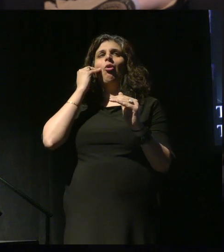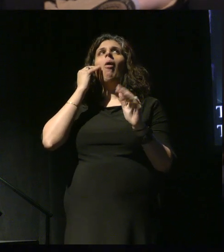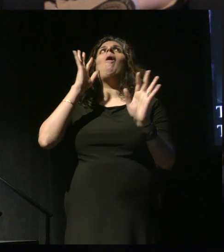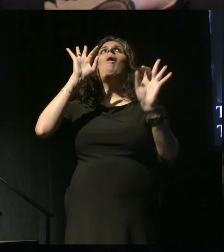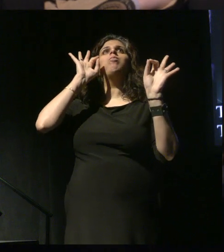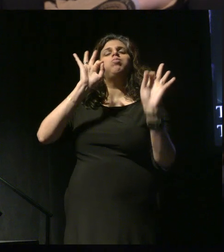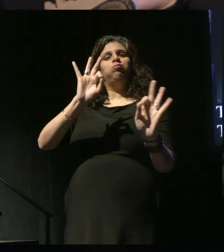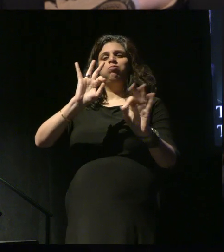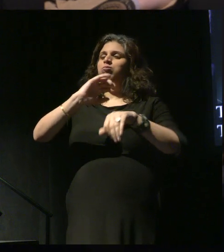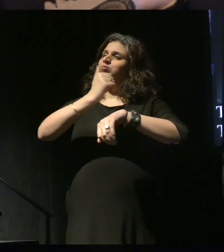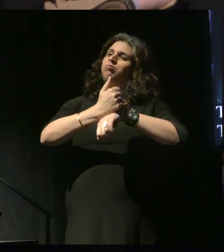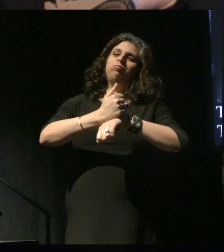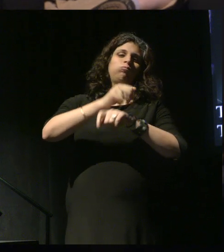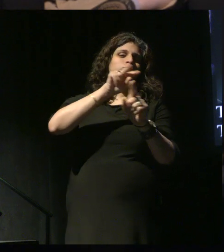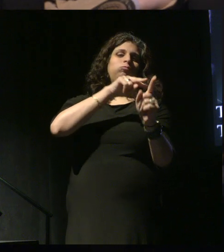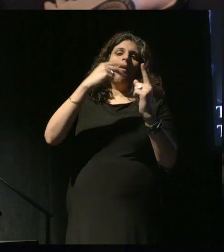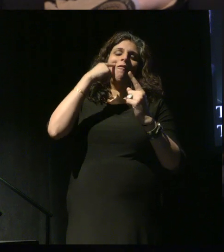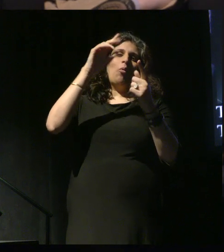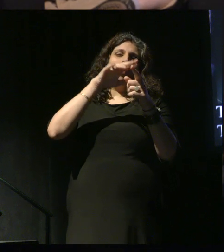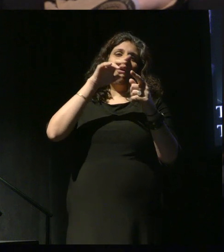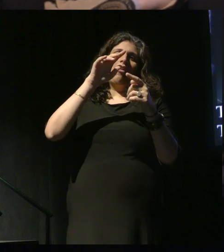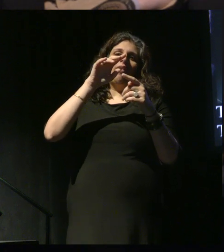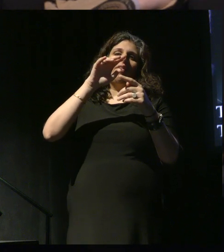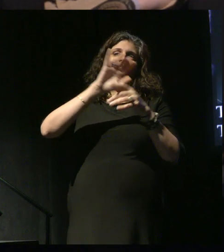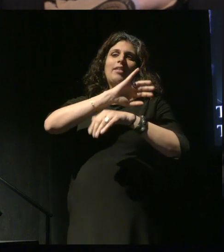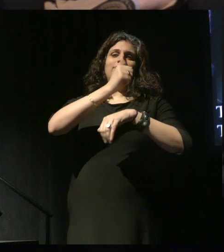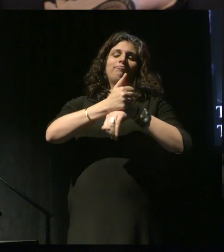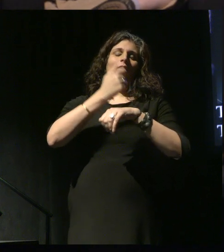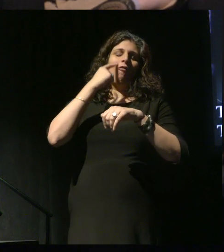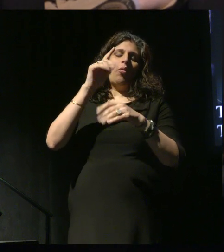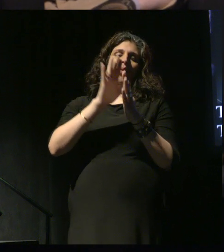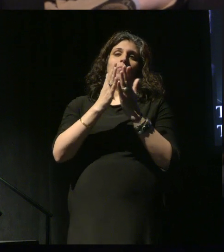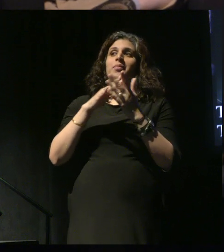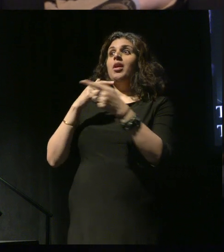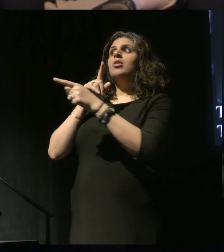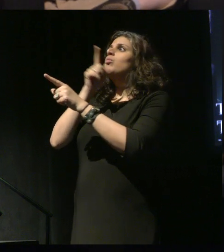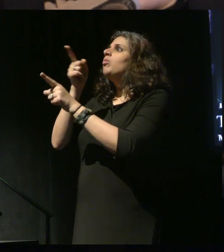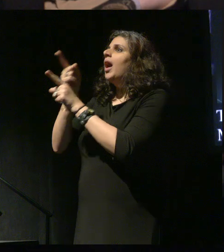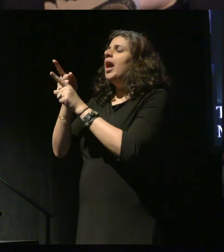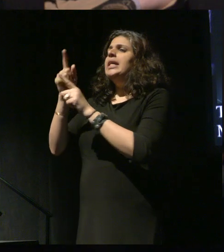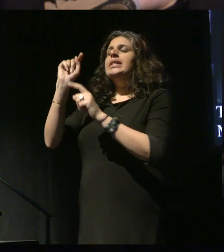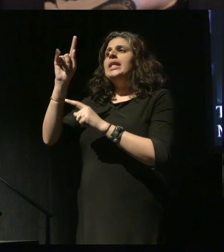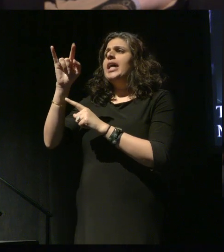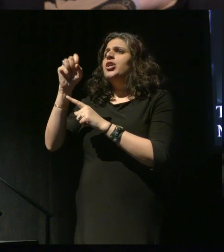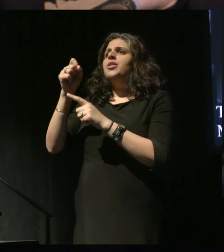You've already anticipated, I was totally going to ask about titles. For me, titles are so difficult, they resist me,